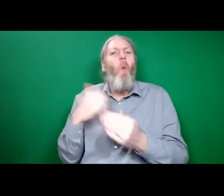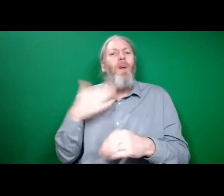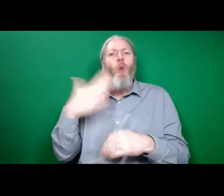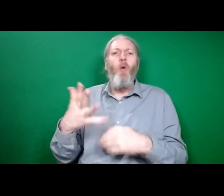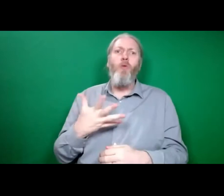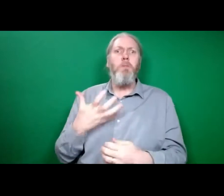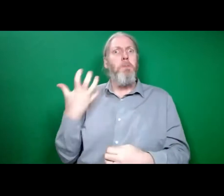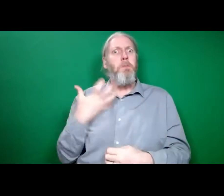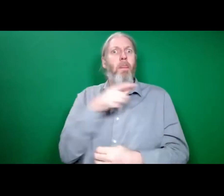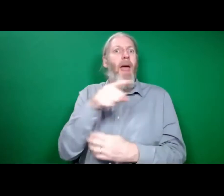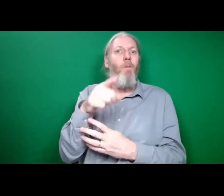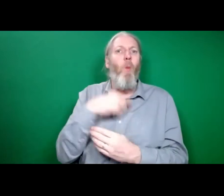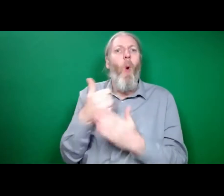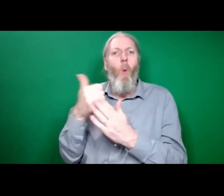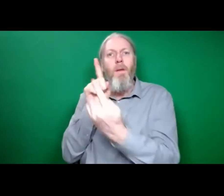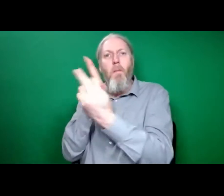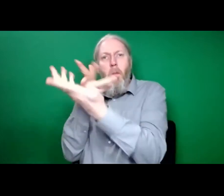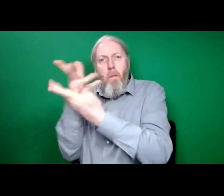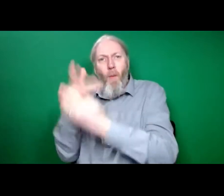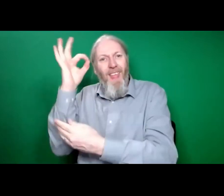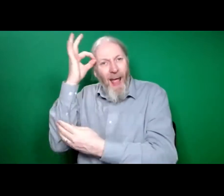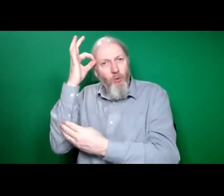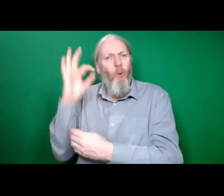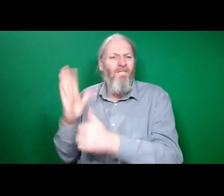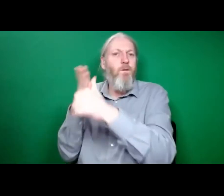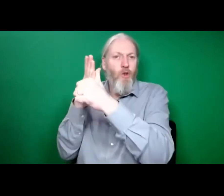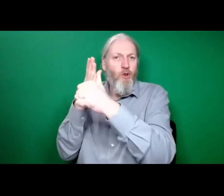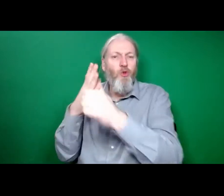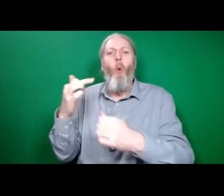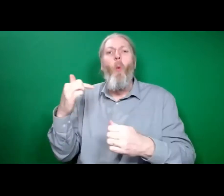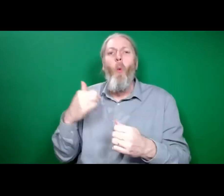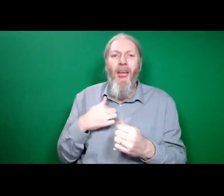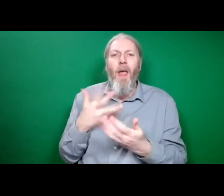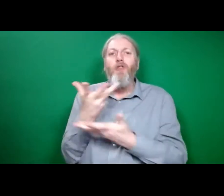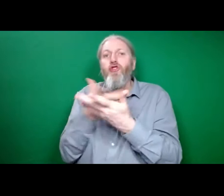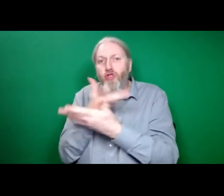can work together we will be in a much better position. A lot of landlords love culture so that's good.